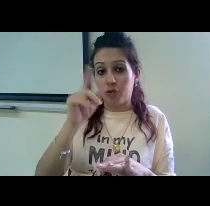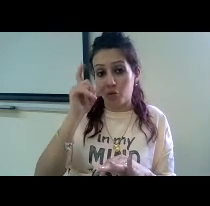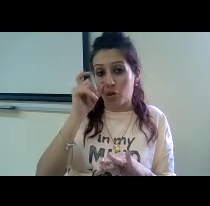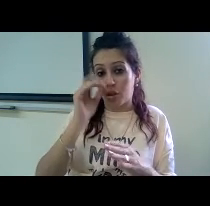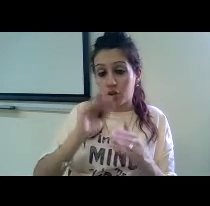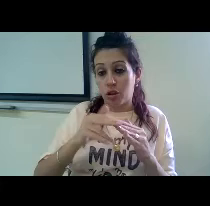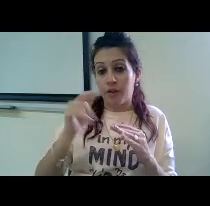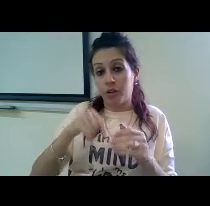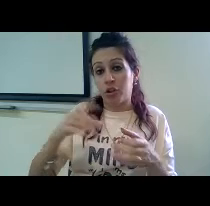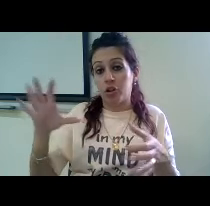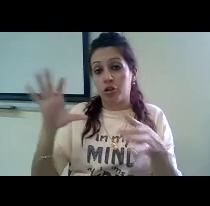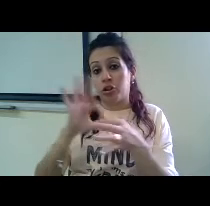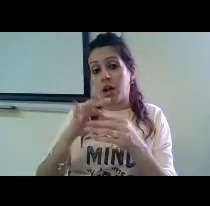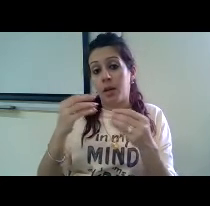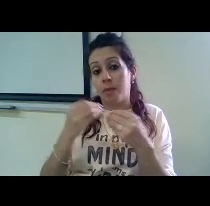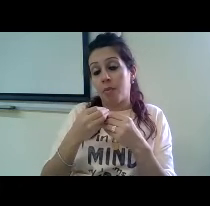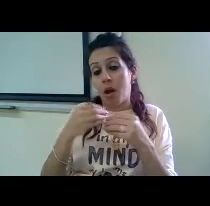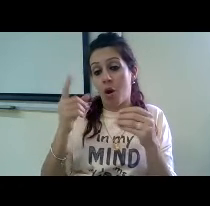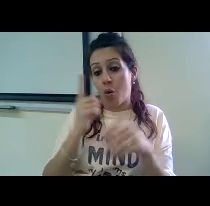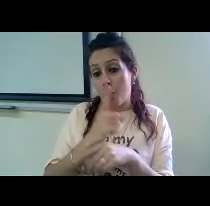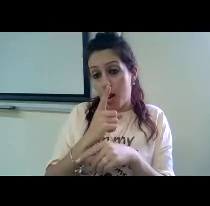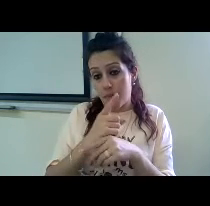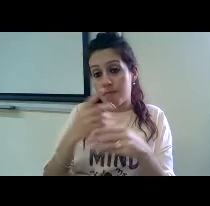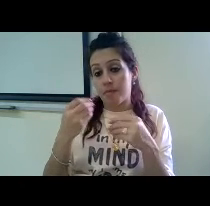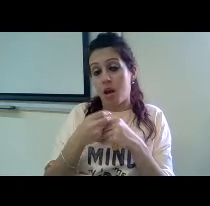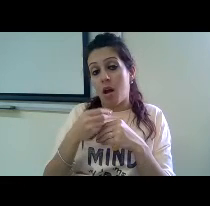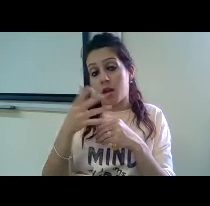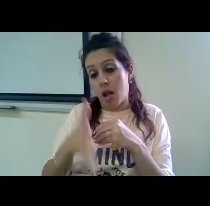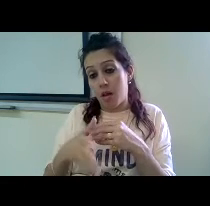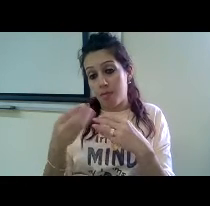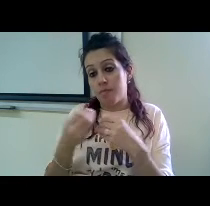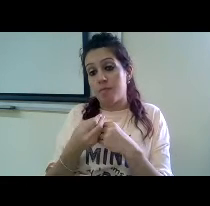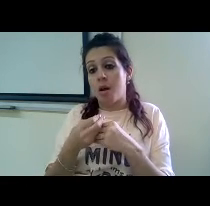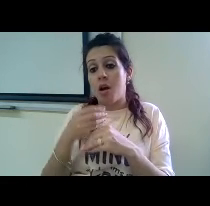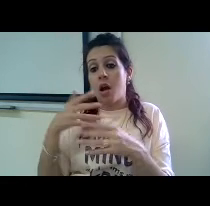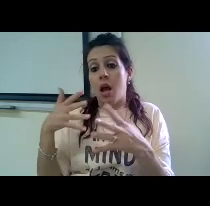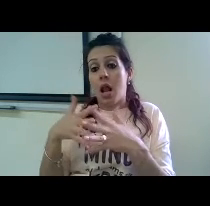and outputs in this partnership are equally valued.